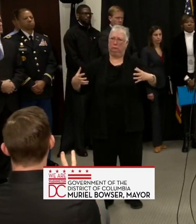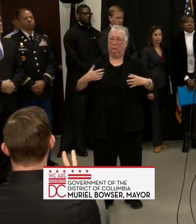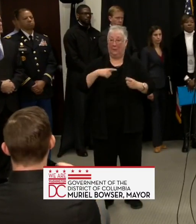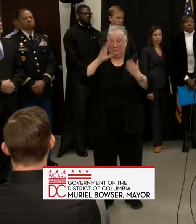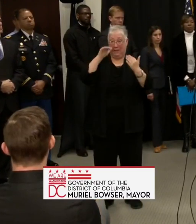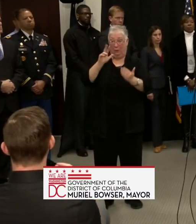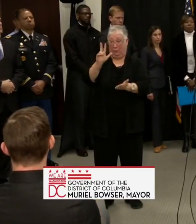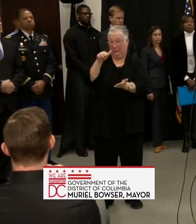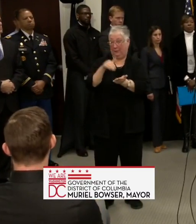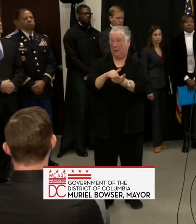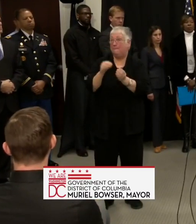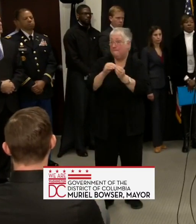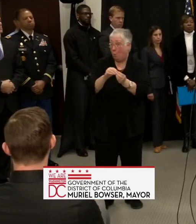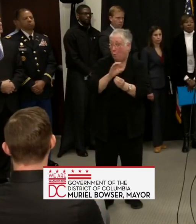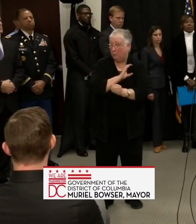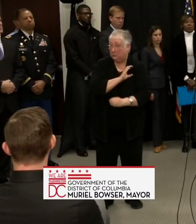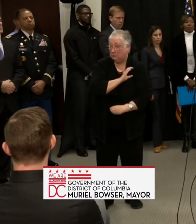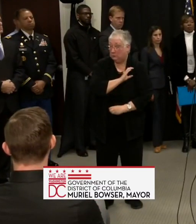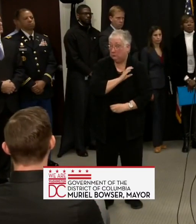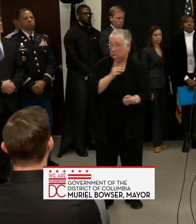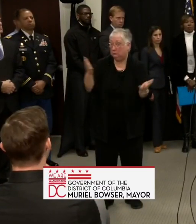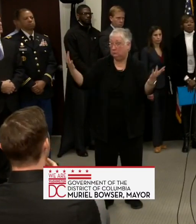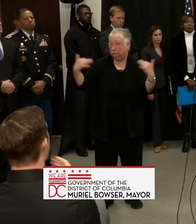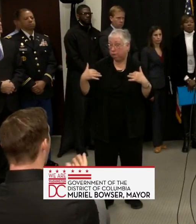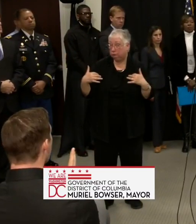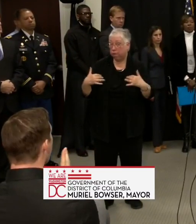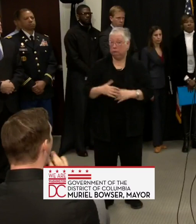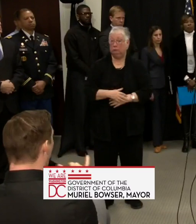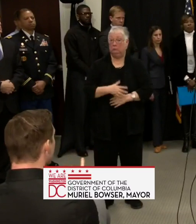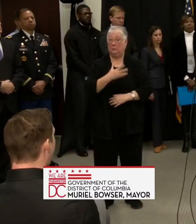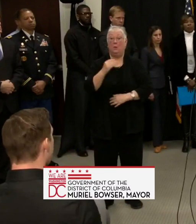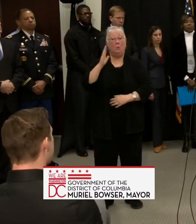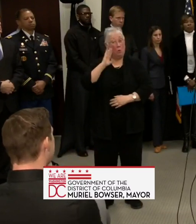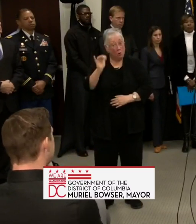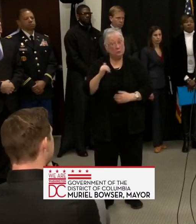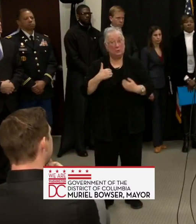OFFICERS AND WE WILL ALSO HAVE THE ASSISTANCE OF THE NATIONAL